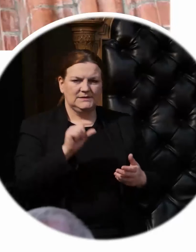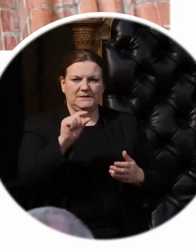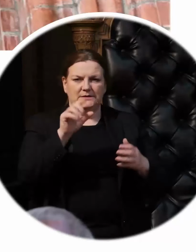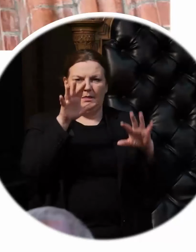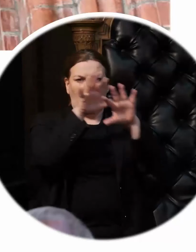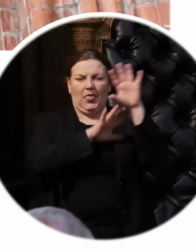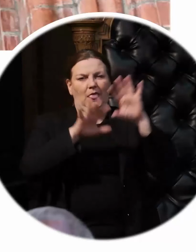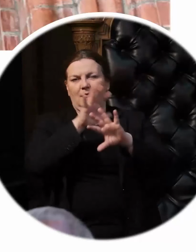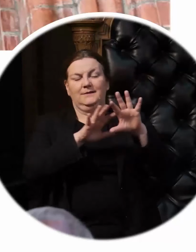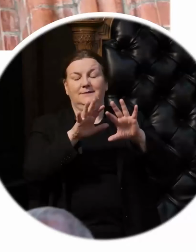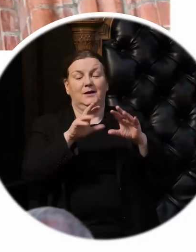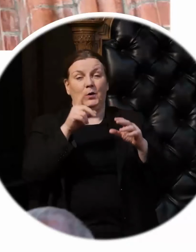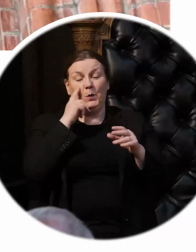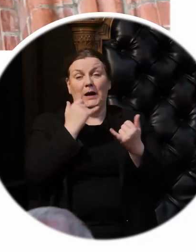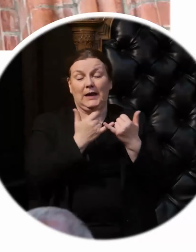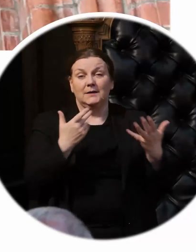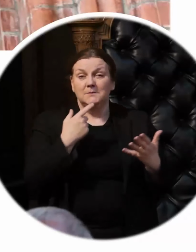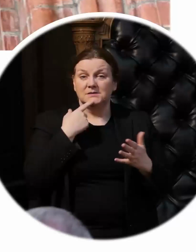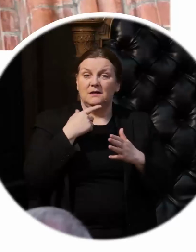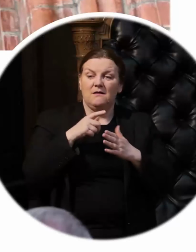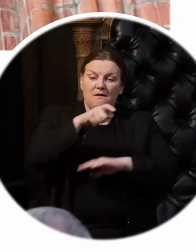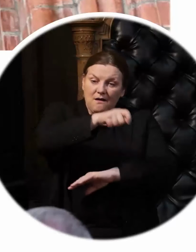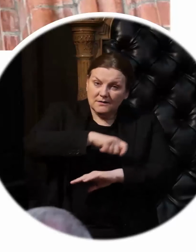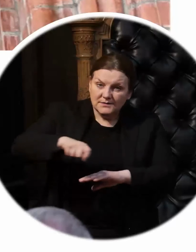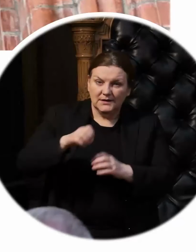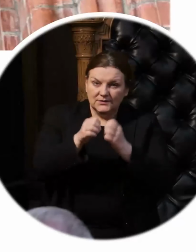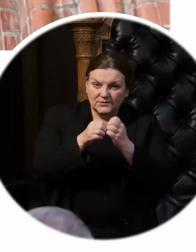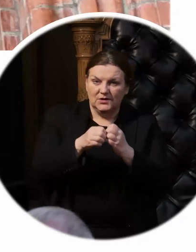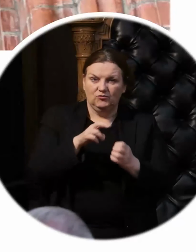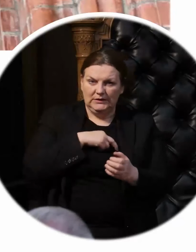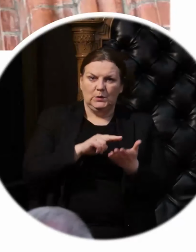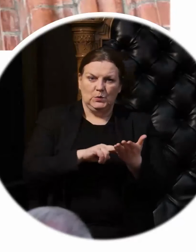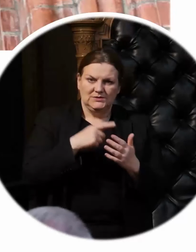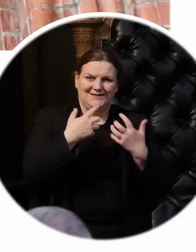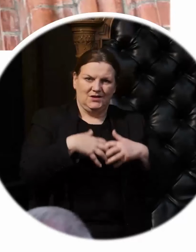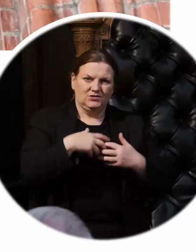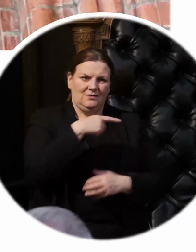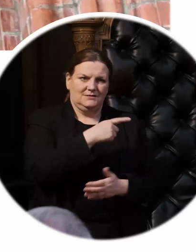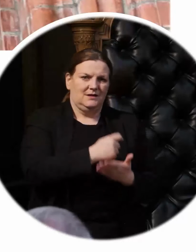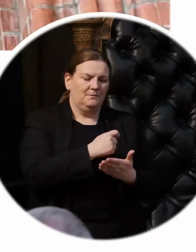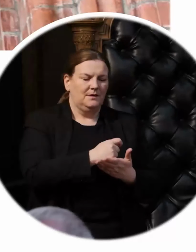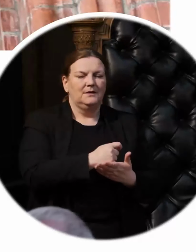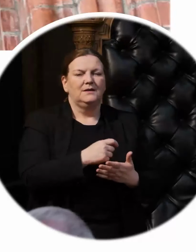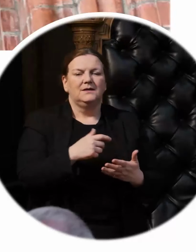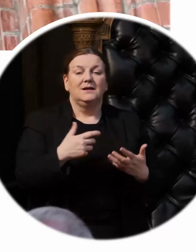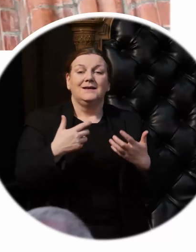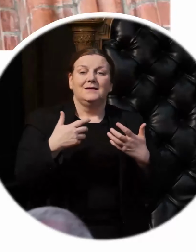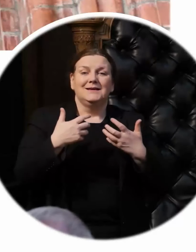But these are architects and engineers that are really making use of the technology of the time and the technological, sorry,